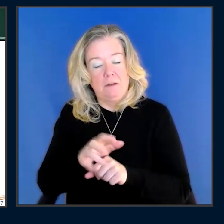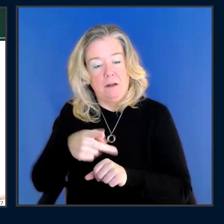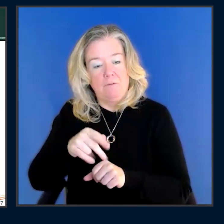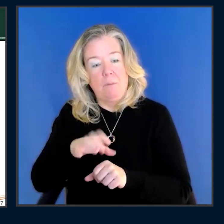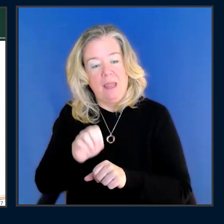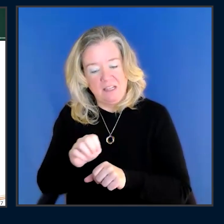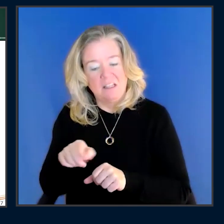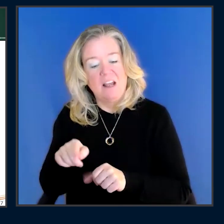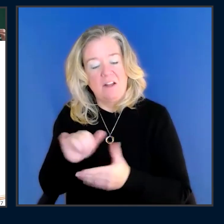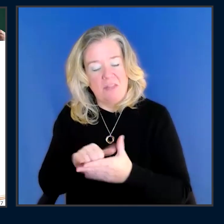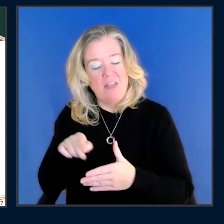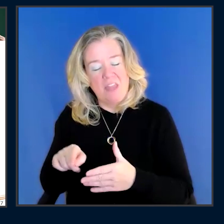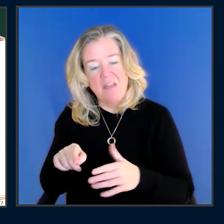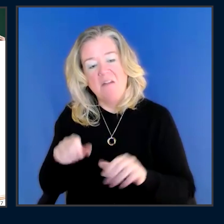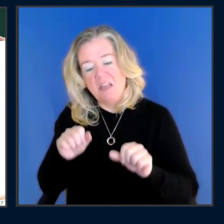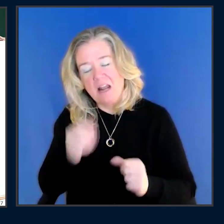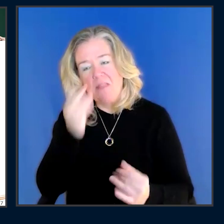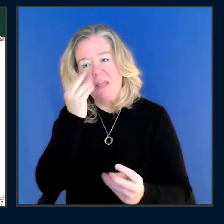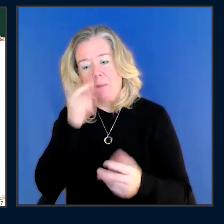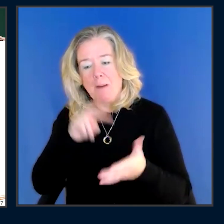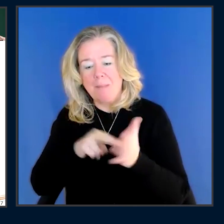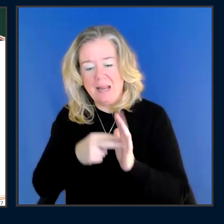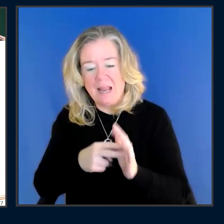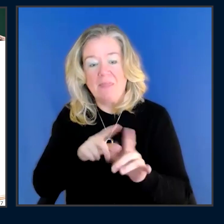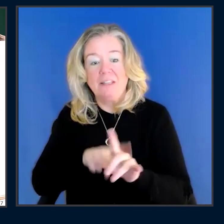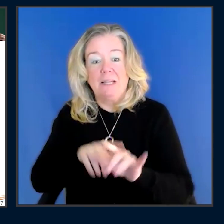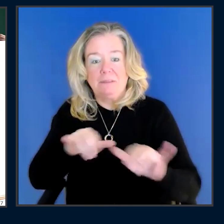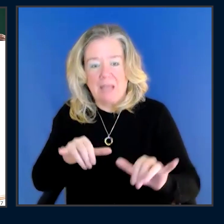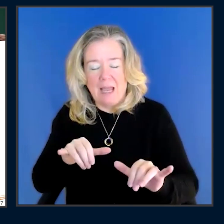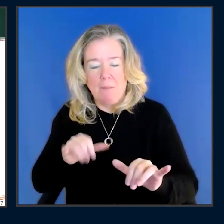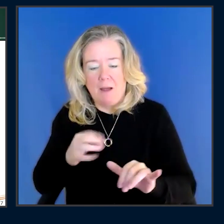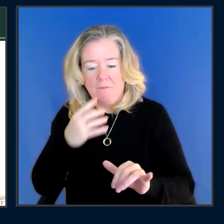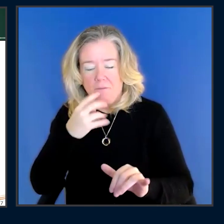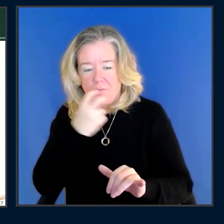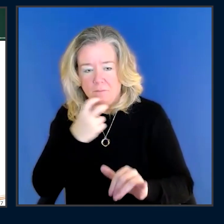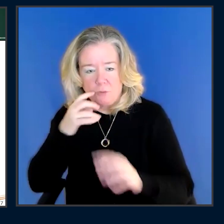that they are able to think about meaning while reading. If kids are